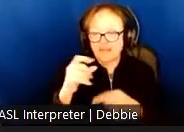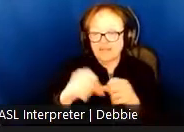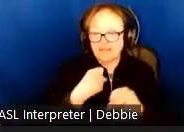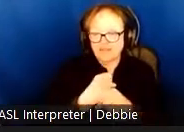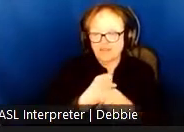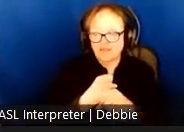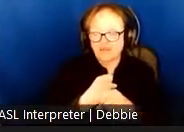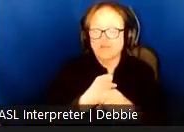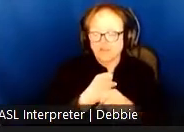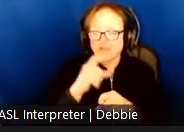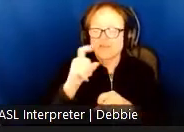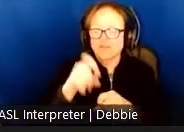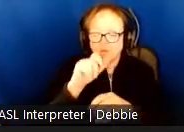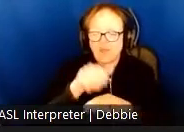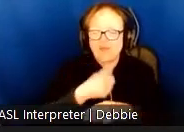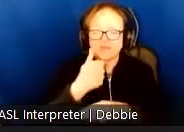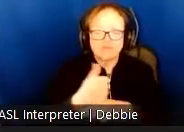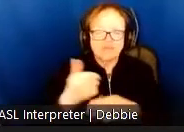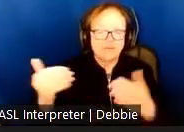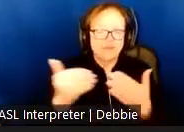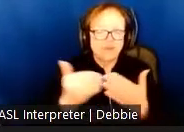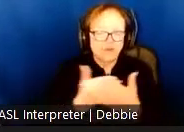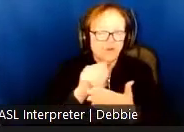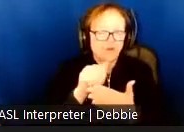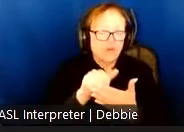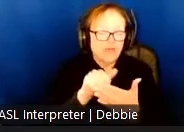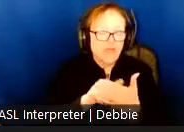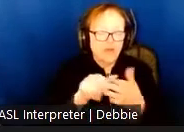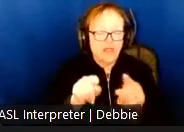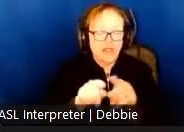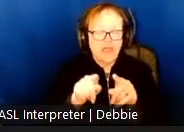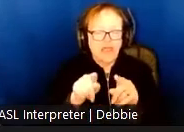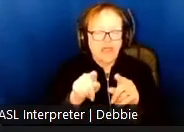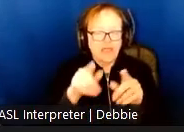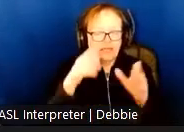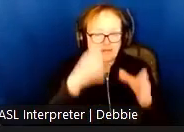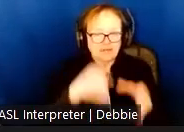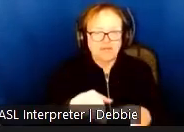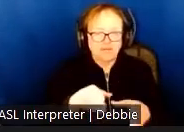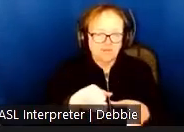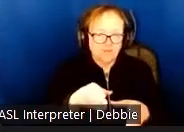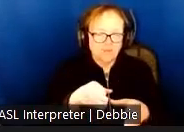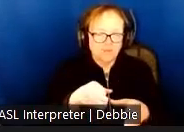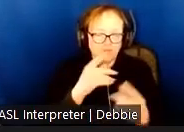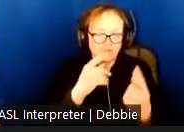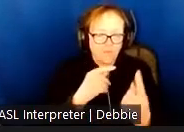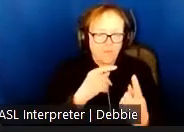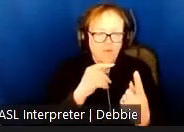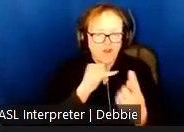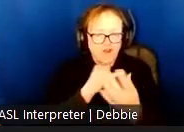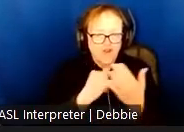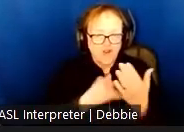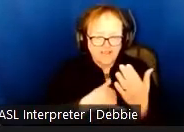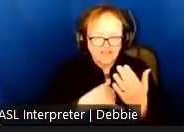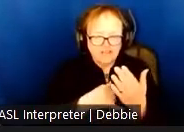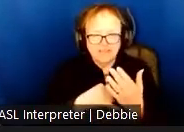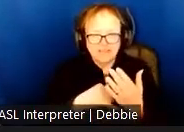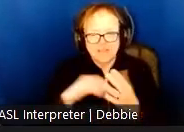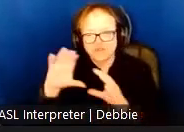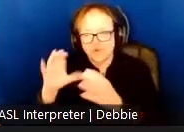to create a new account as an individual artist. To create your account, click the register